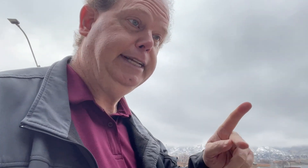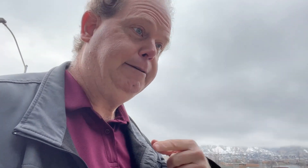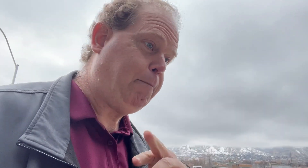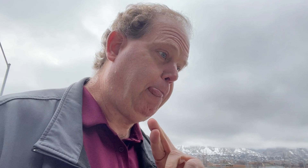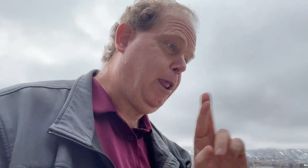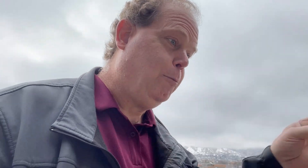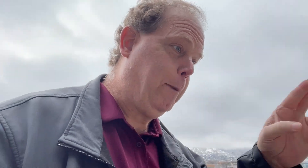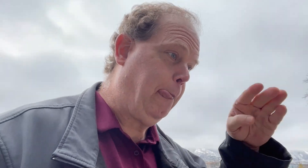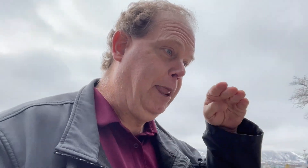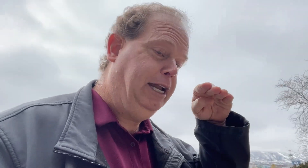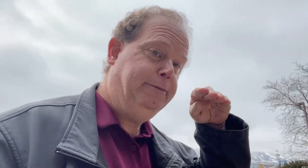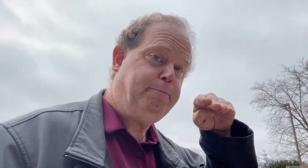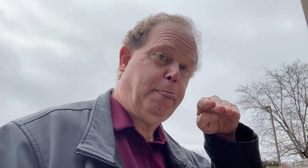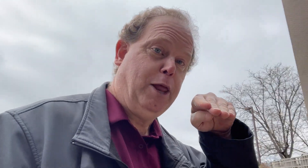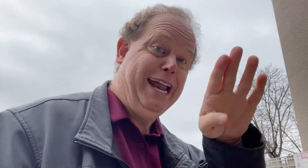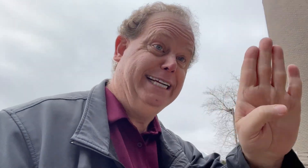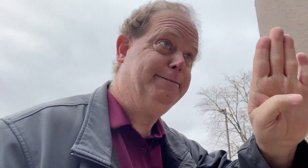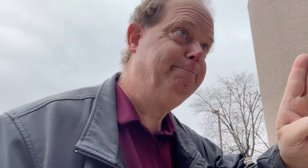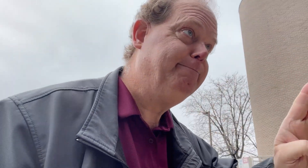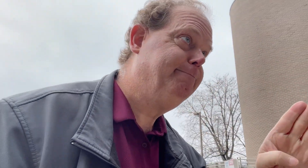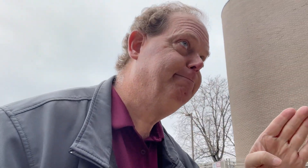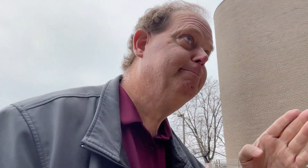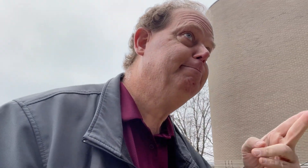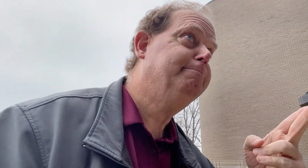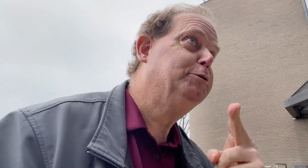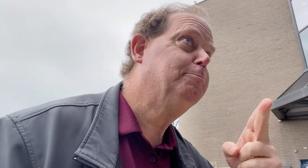Ok, we are ready to get in real soon.